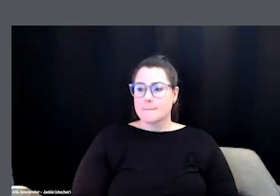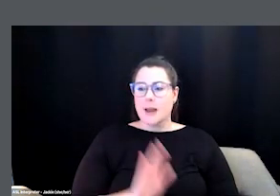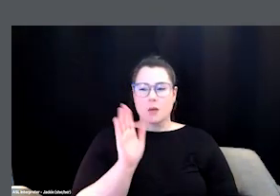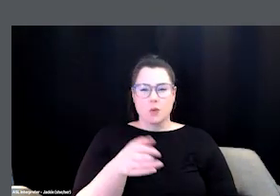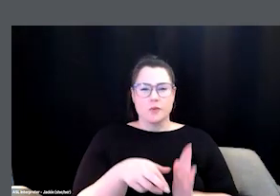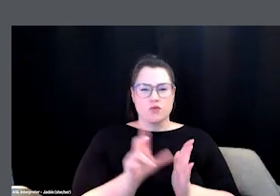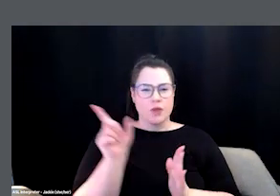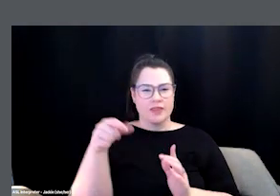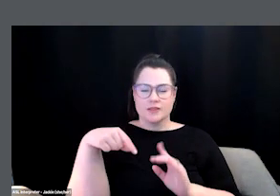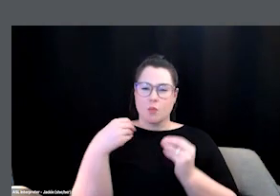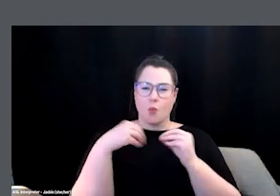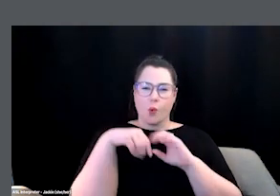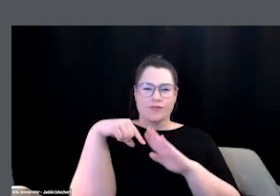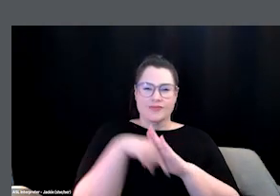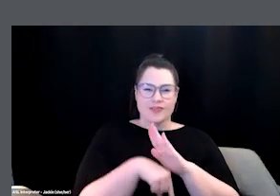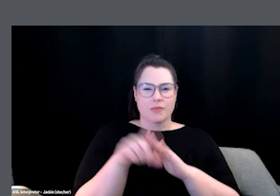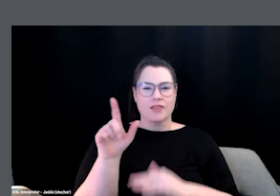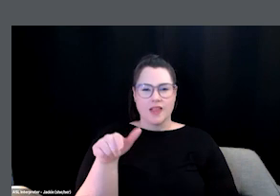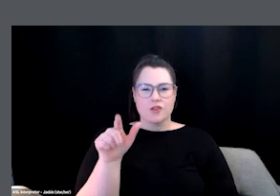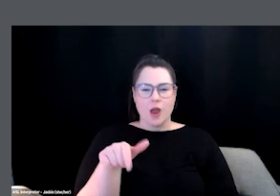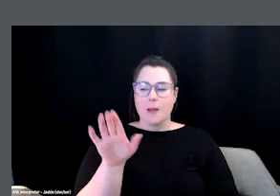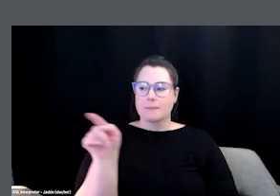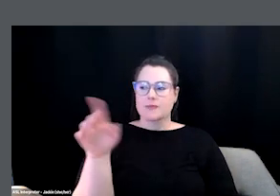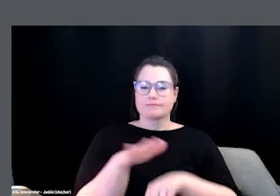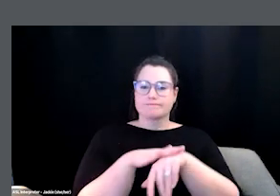This gives you a very good guideline posted at your desk